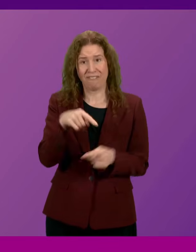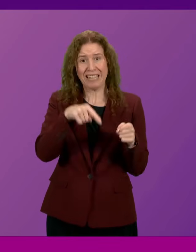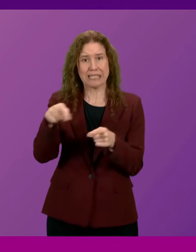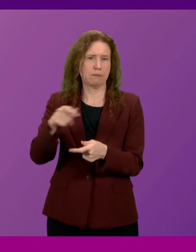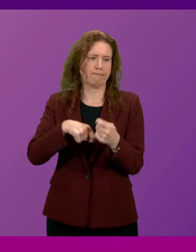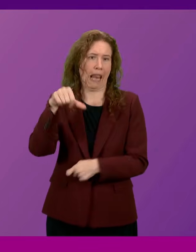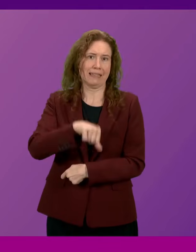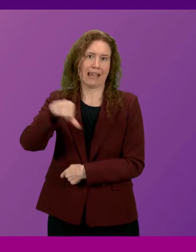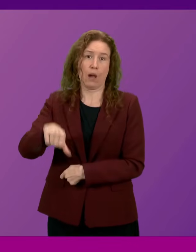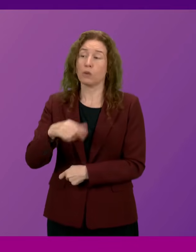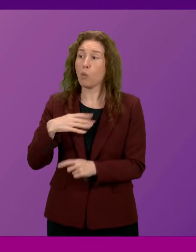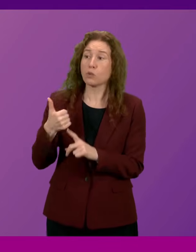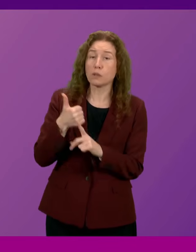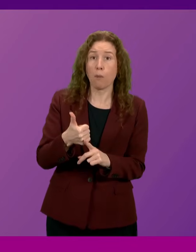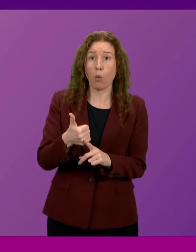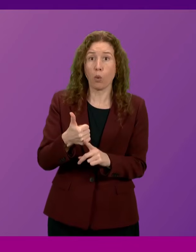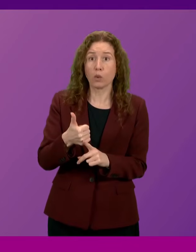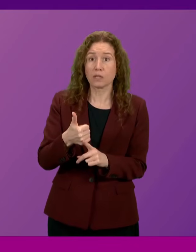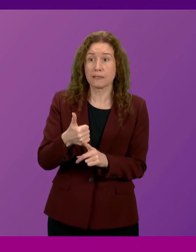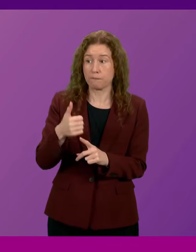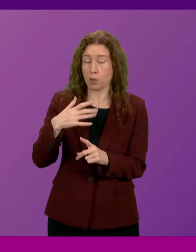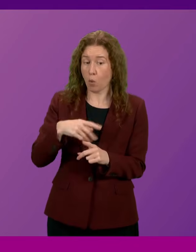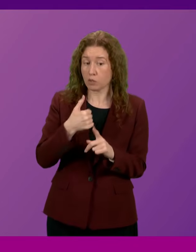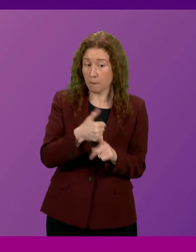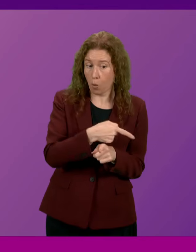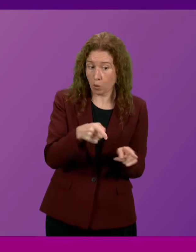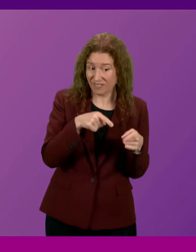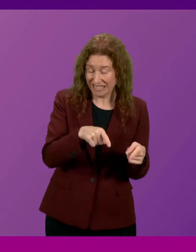If the First Minister wants to support victims and have the support of my party,